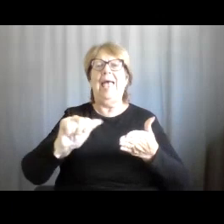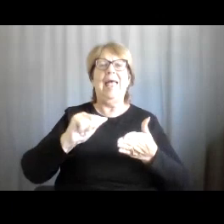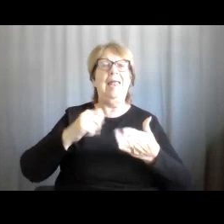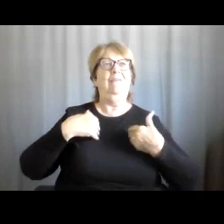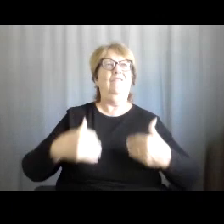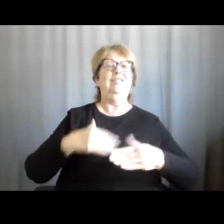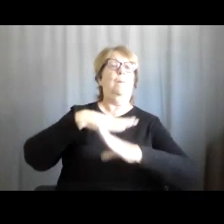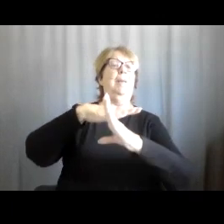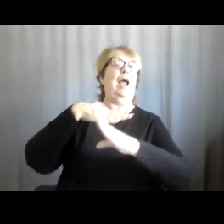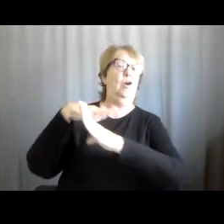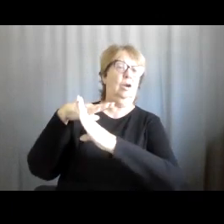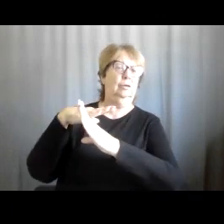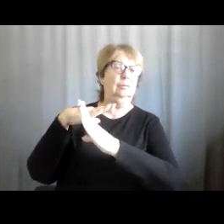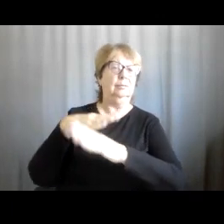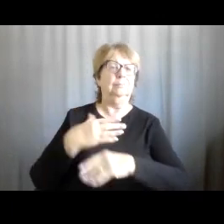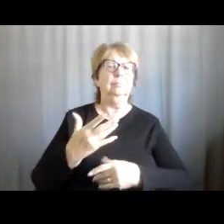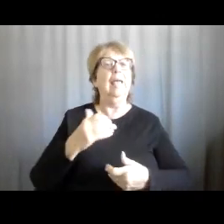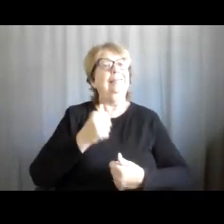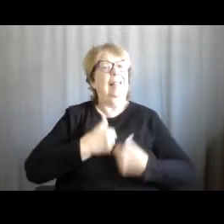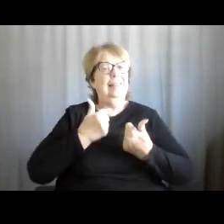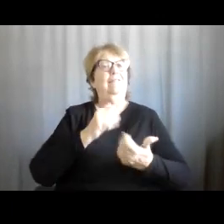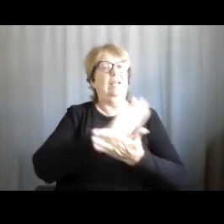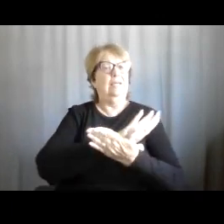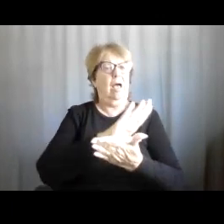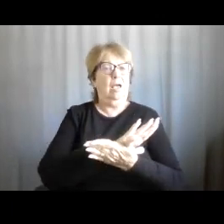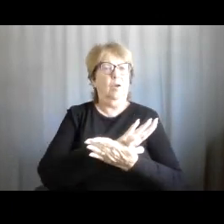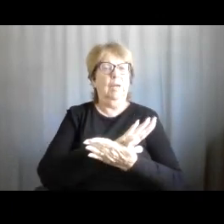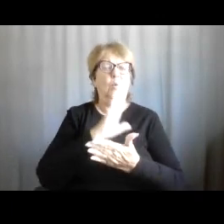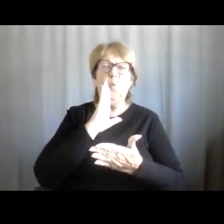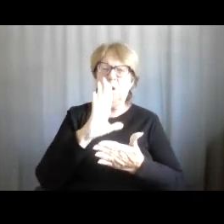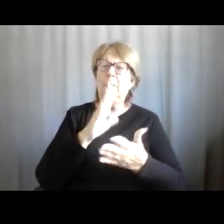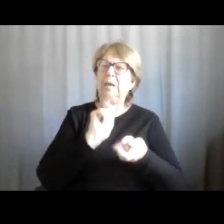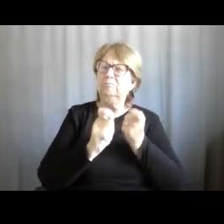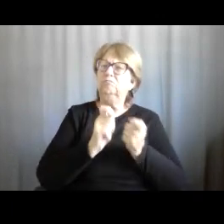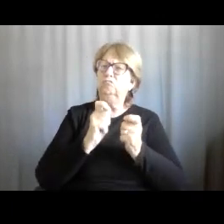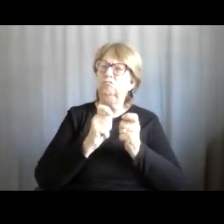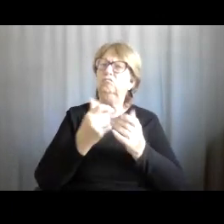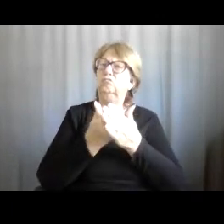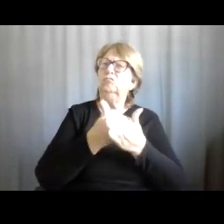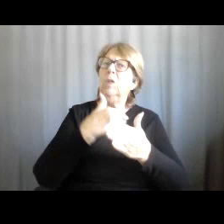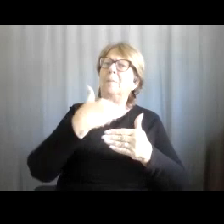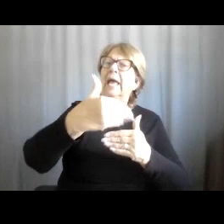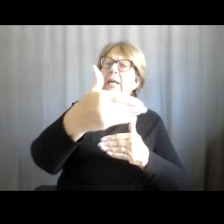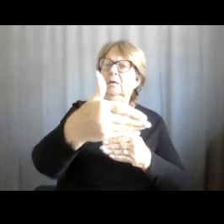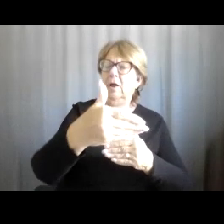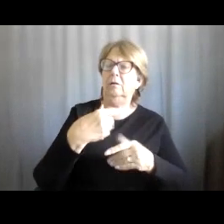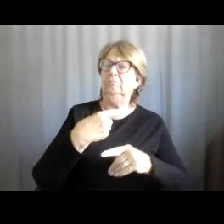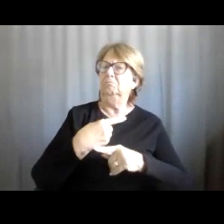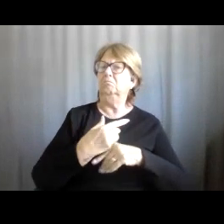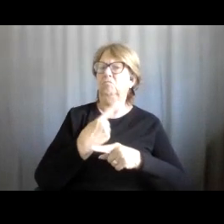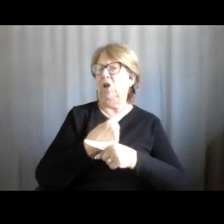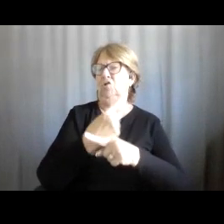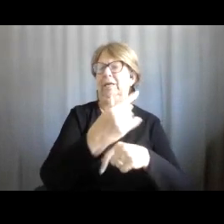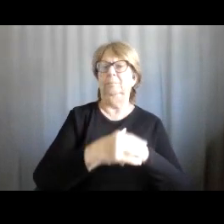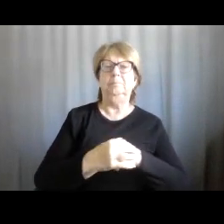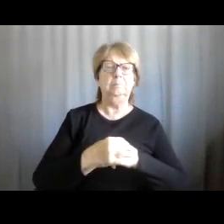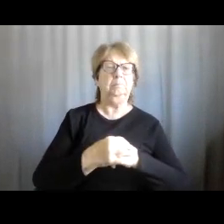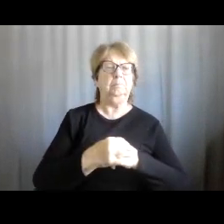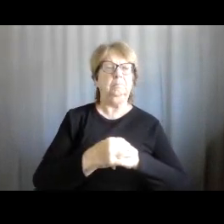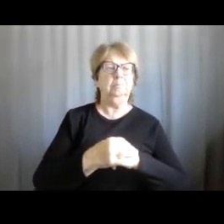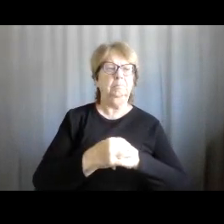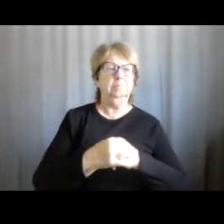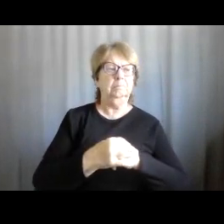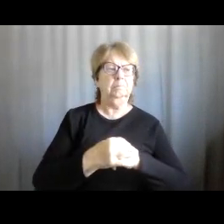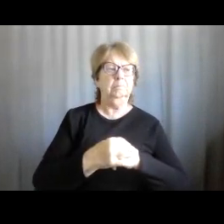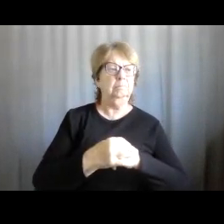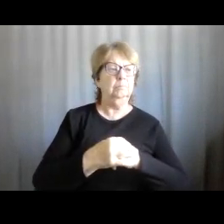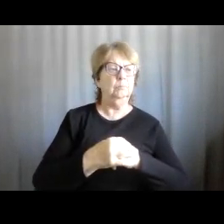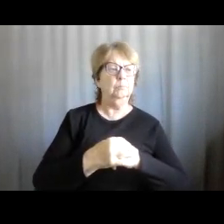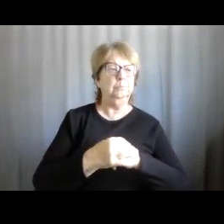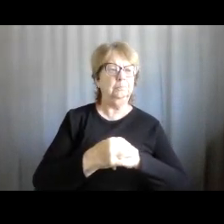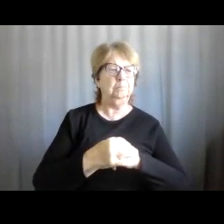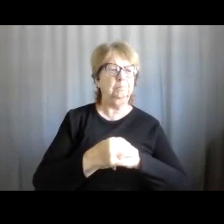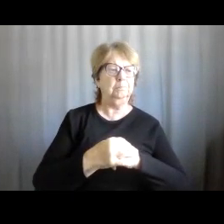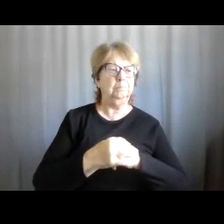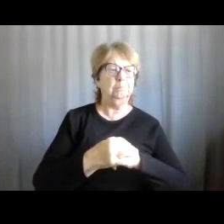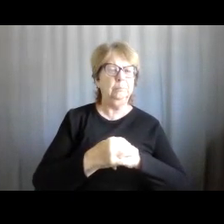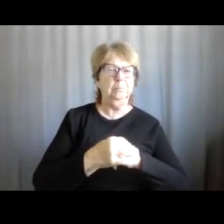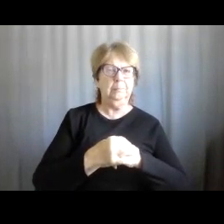This is meant to be a living document that will be updated regularly.